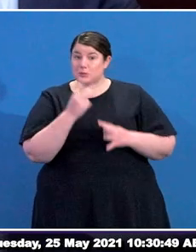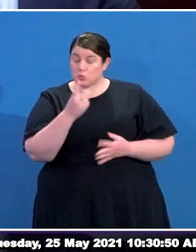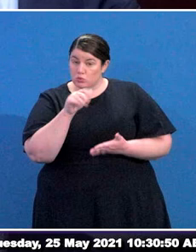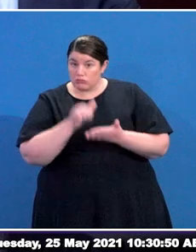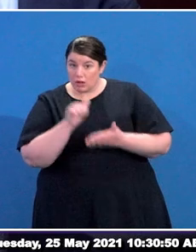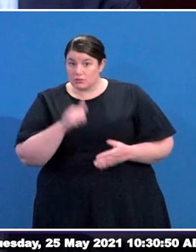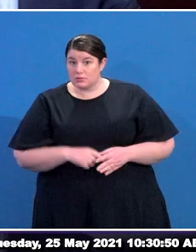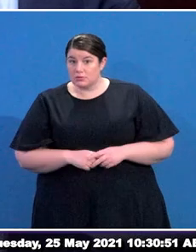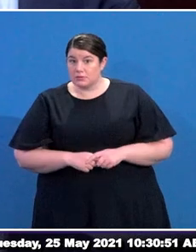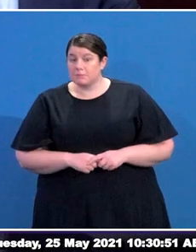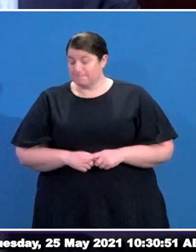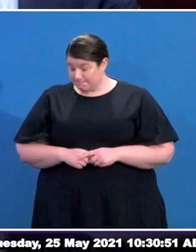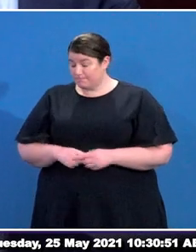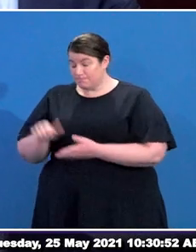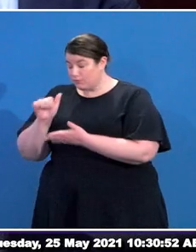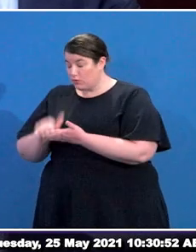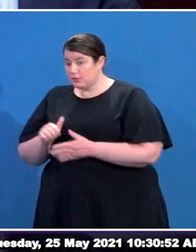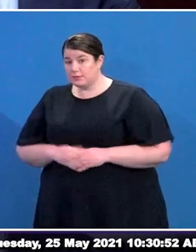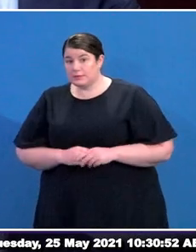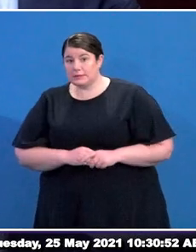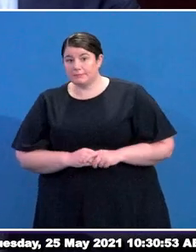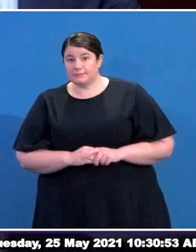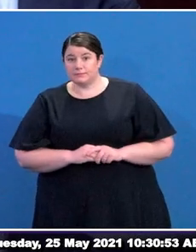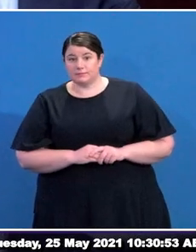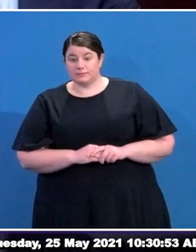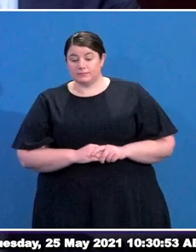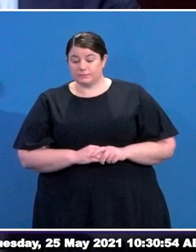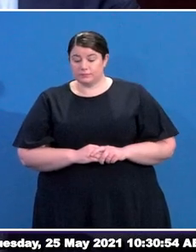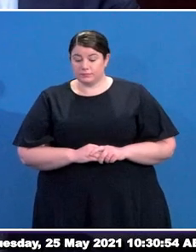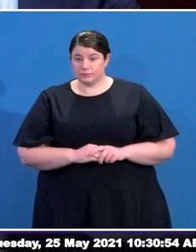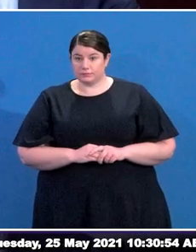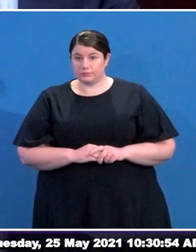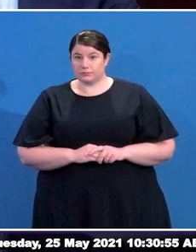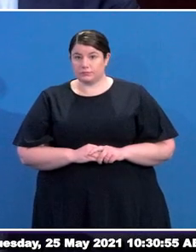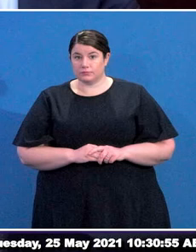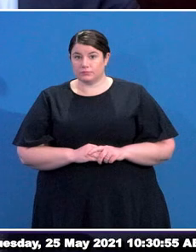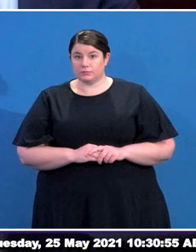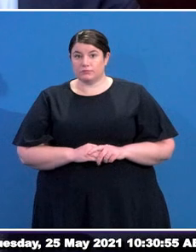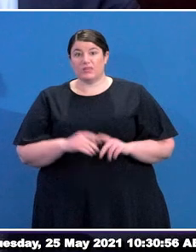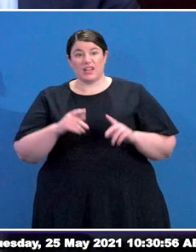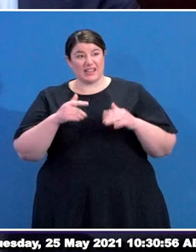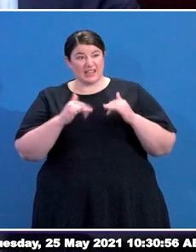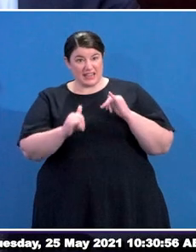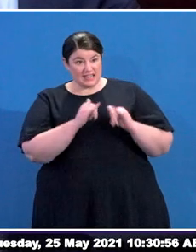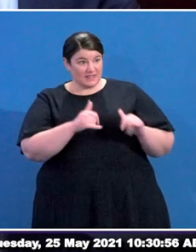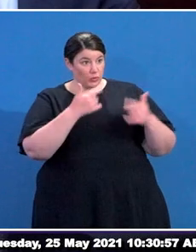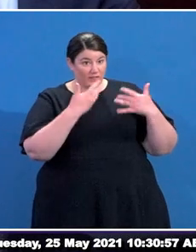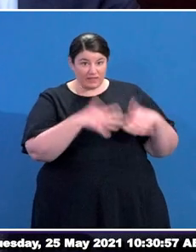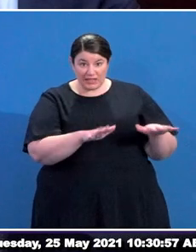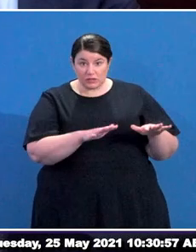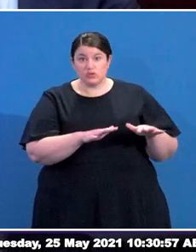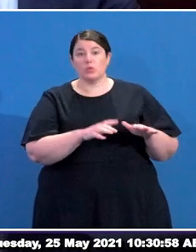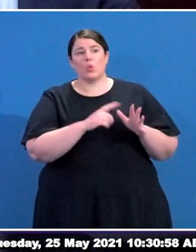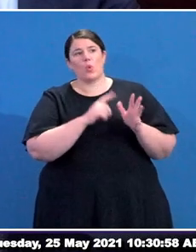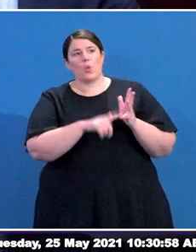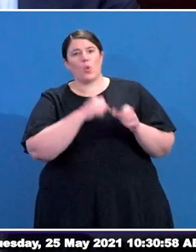And after that interview, later in August, around 19 of August,